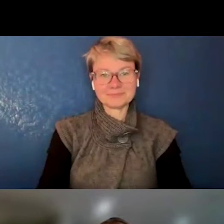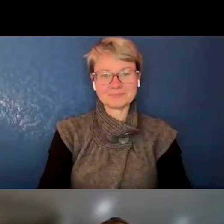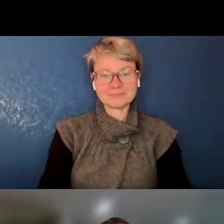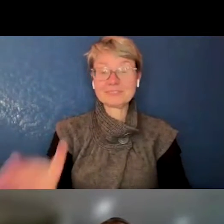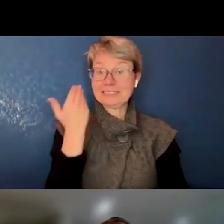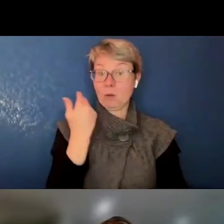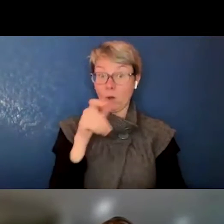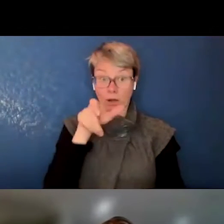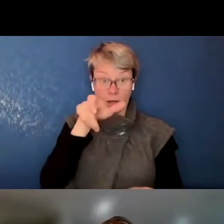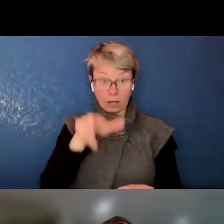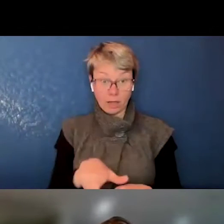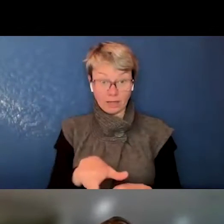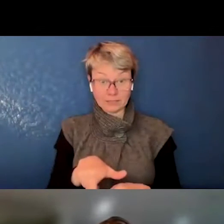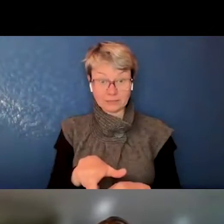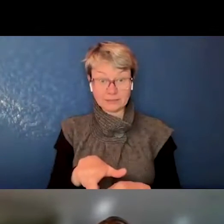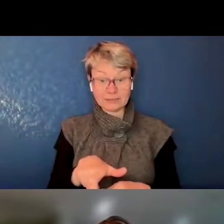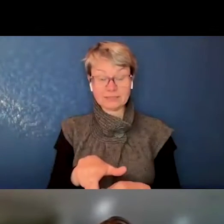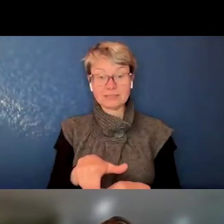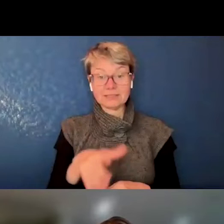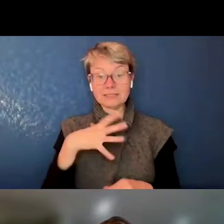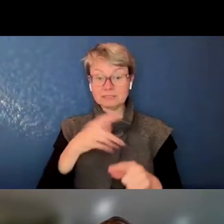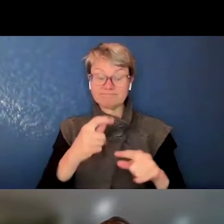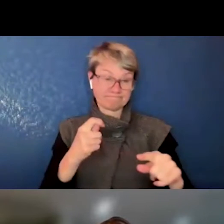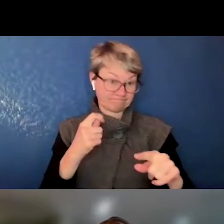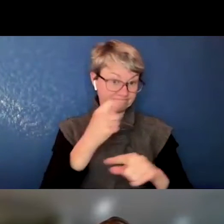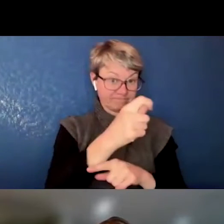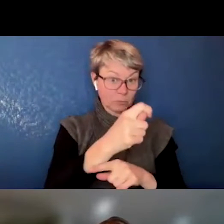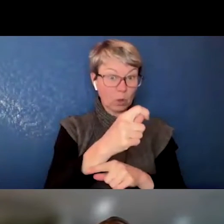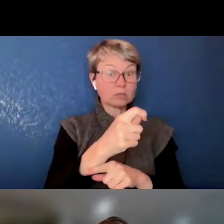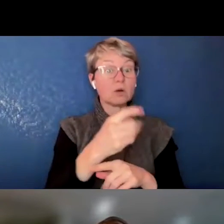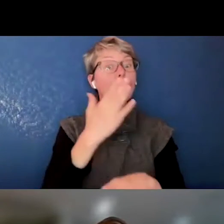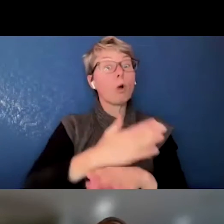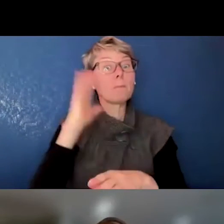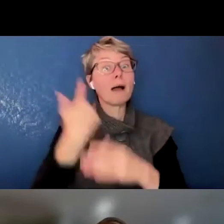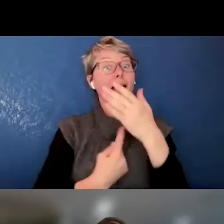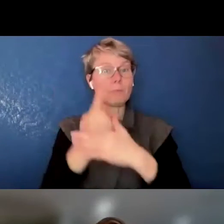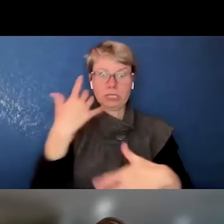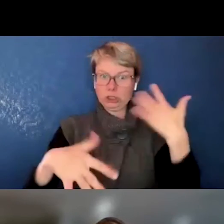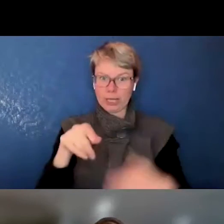received a compensation payout from an employment um injury that he sustained and when you receive